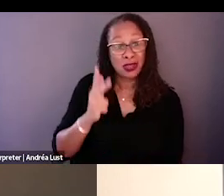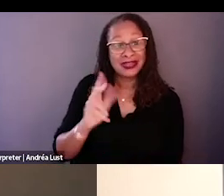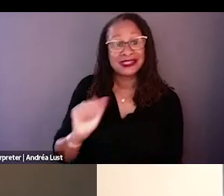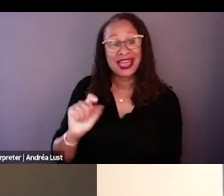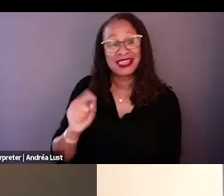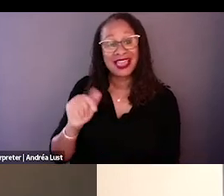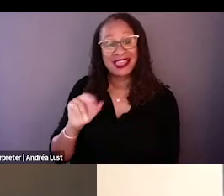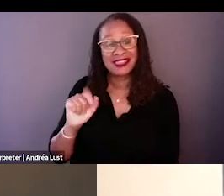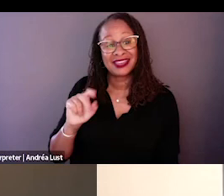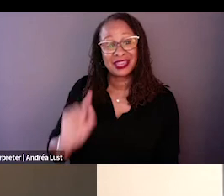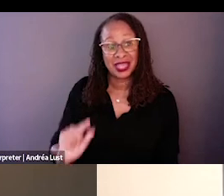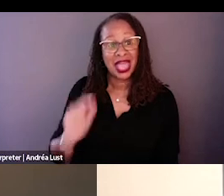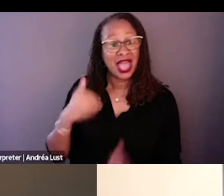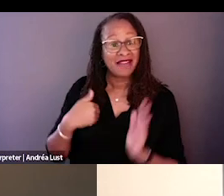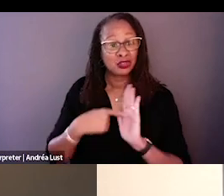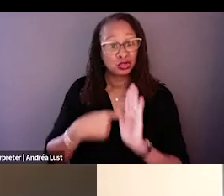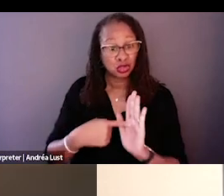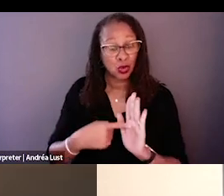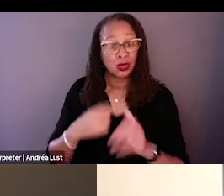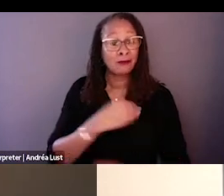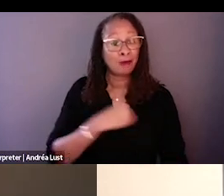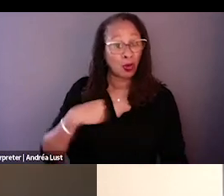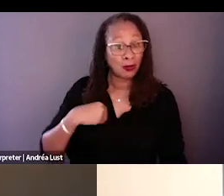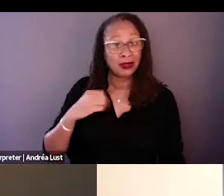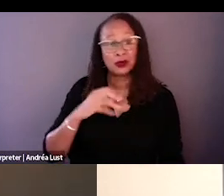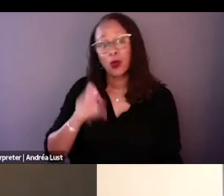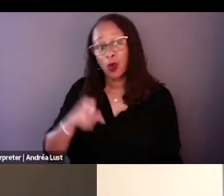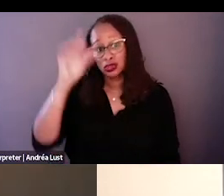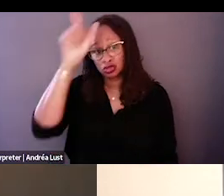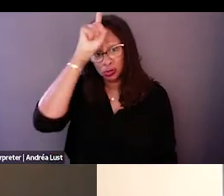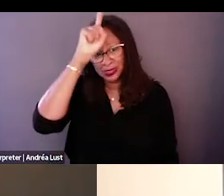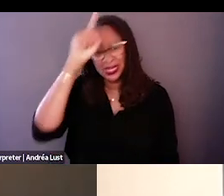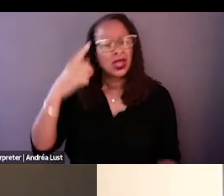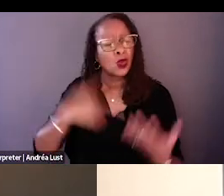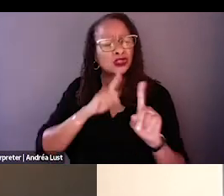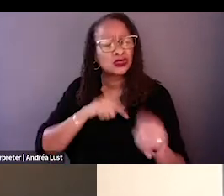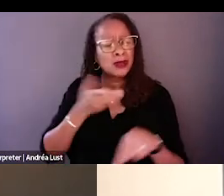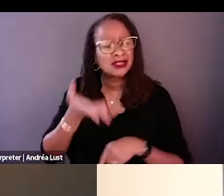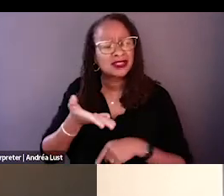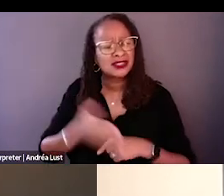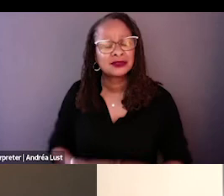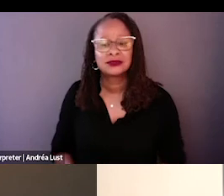shown in a cinema, already existed in 1938.